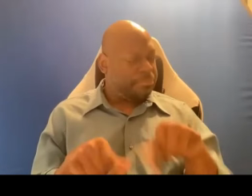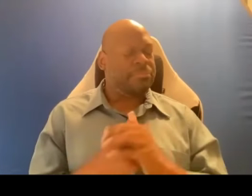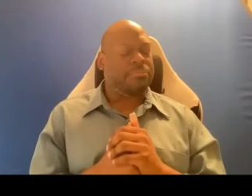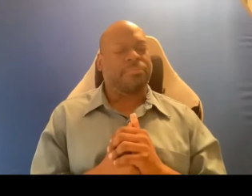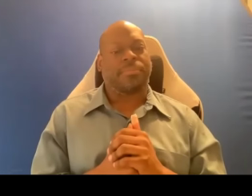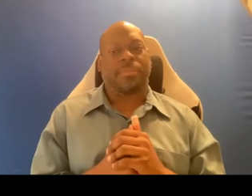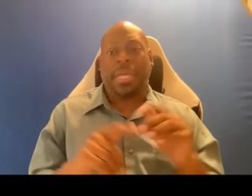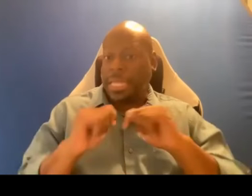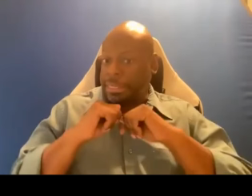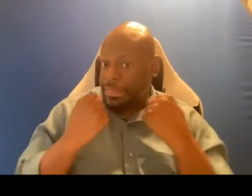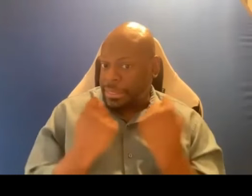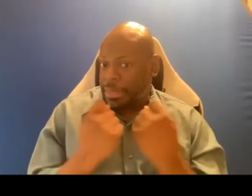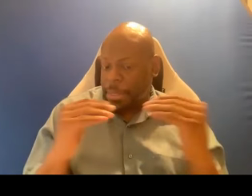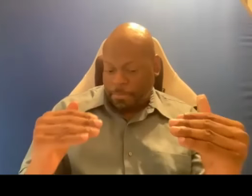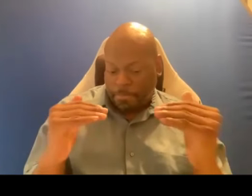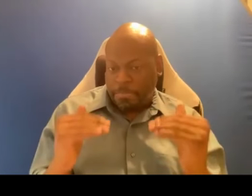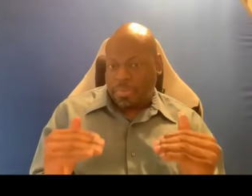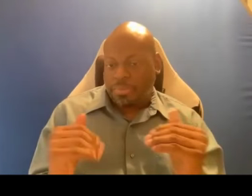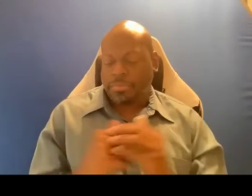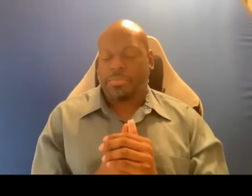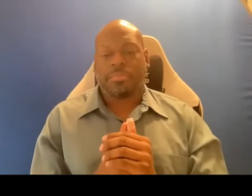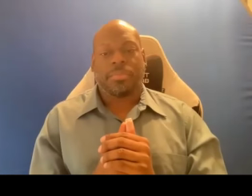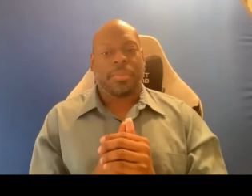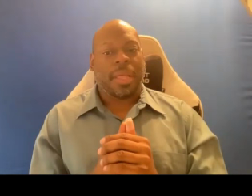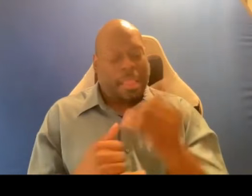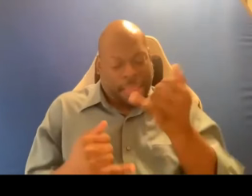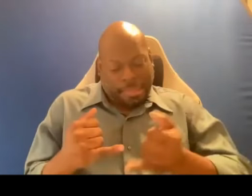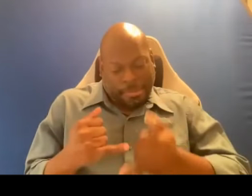teaming, and characteristics of students who might benefit."